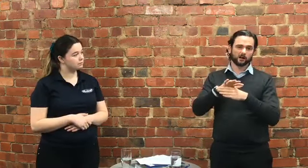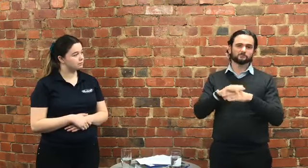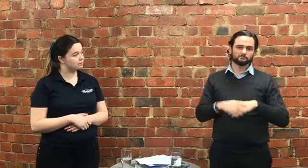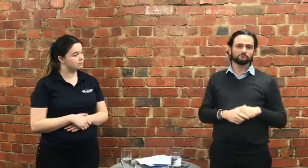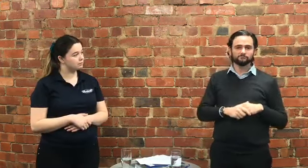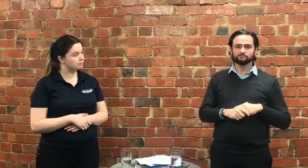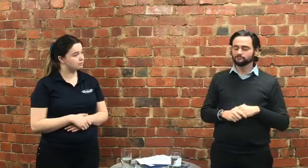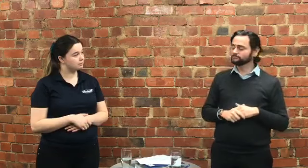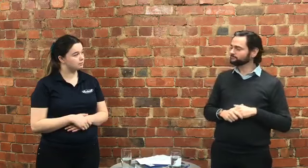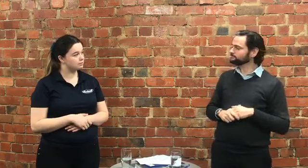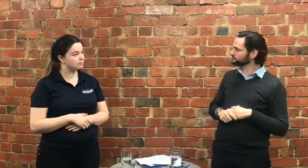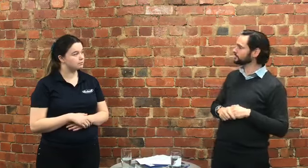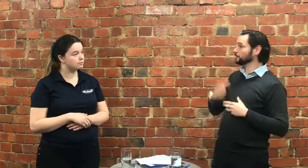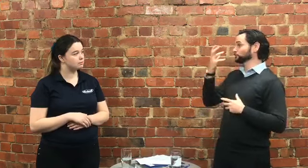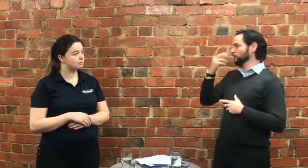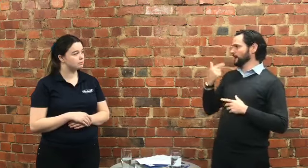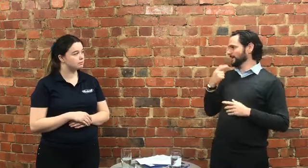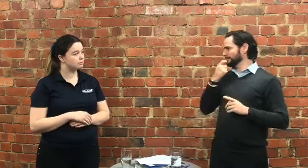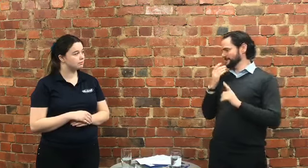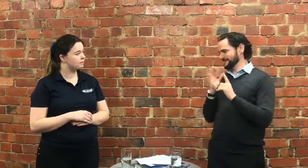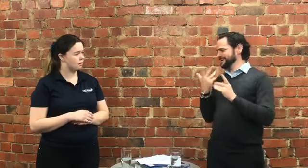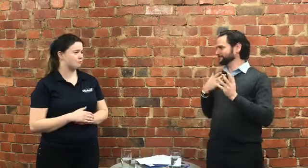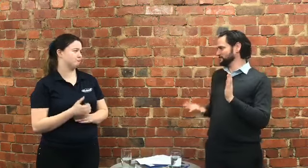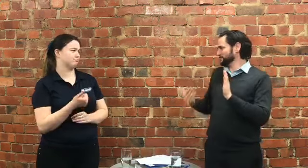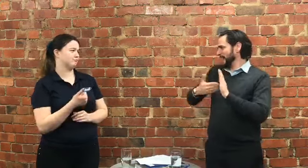And that's some support worker area.